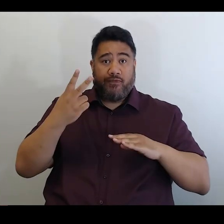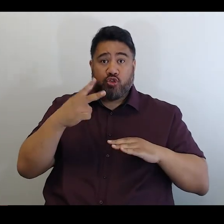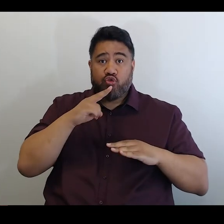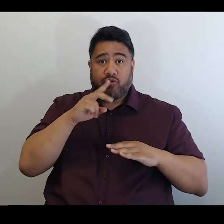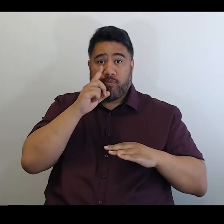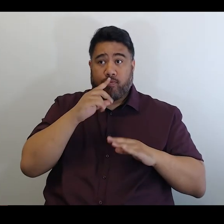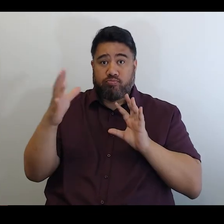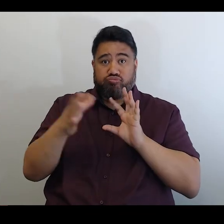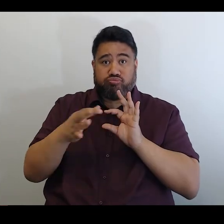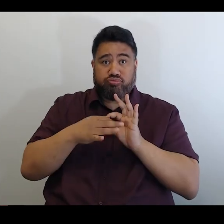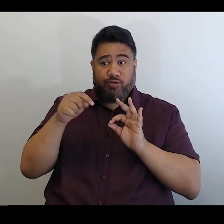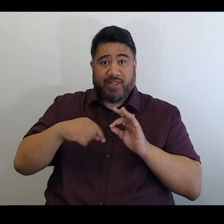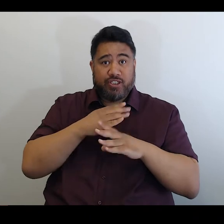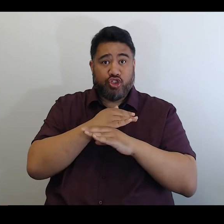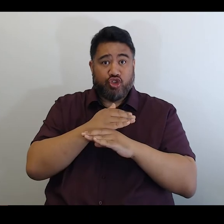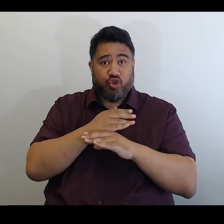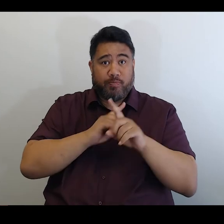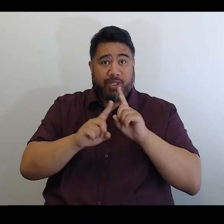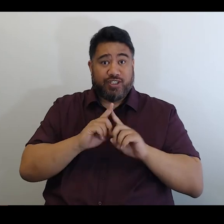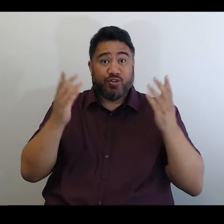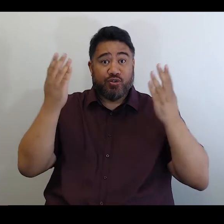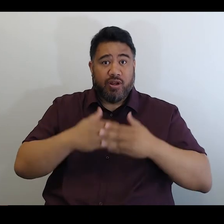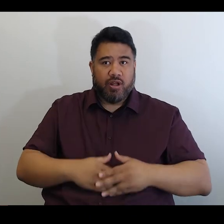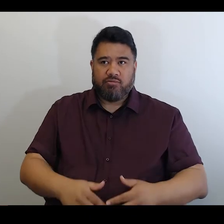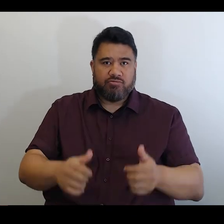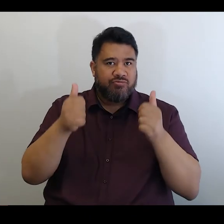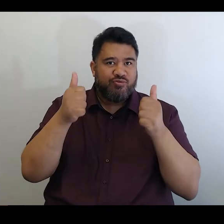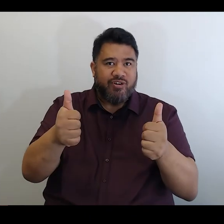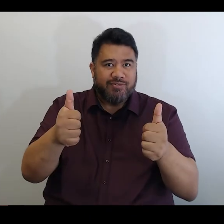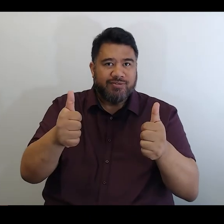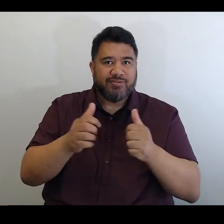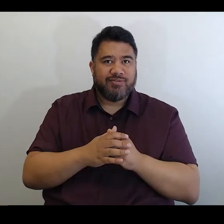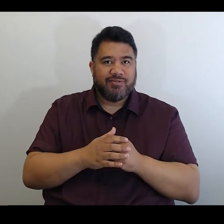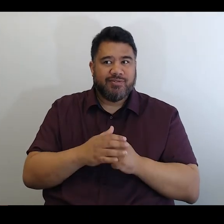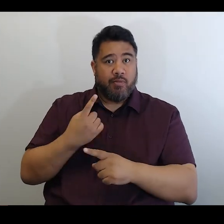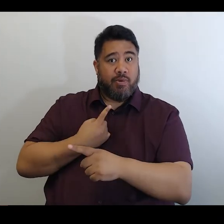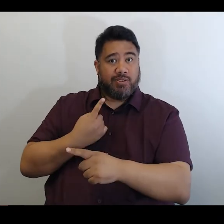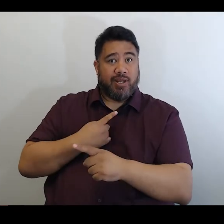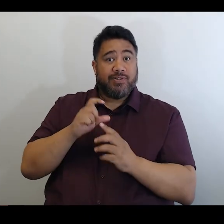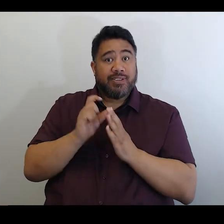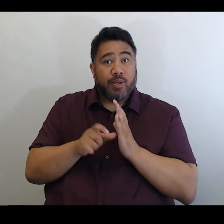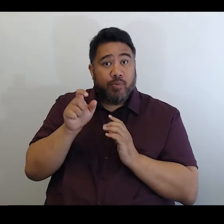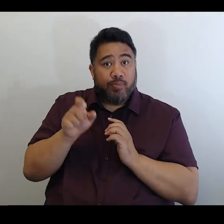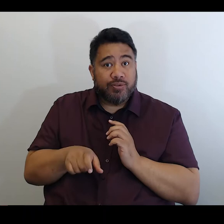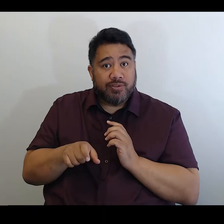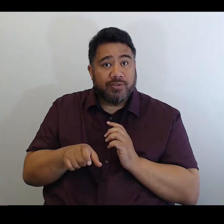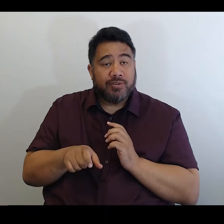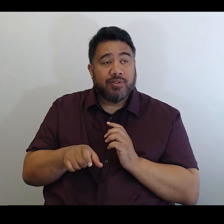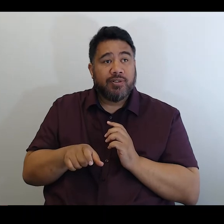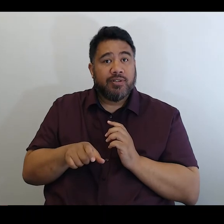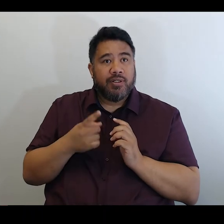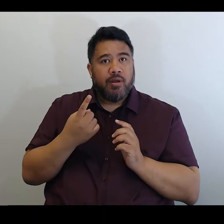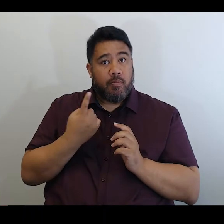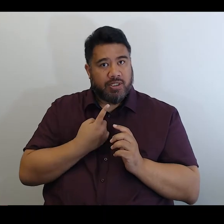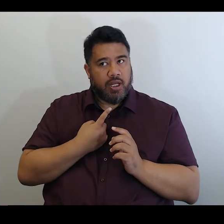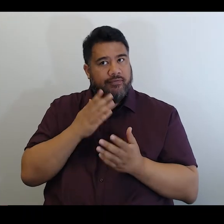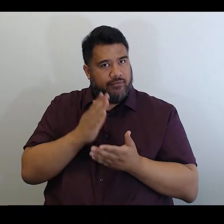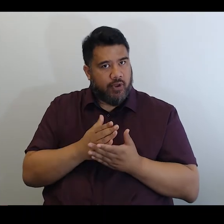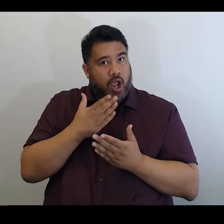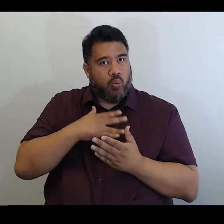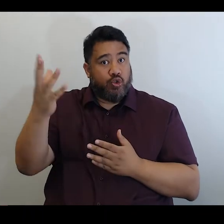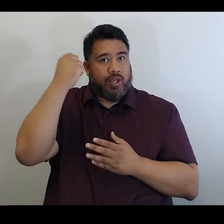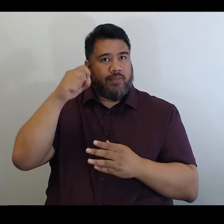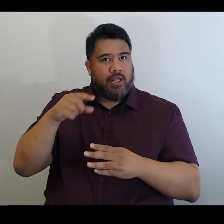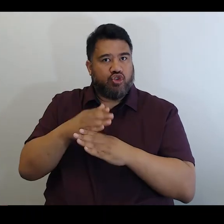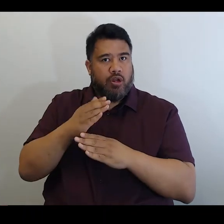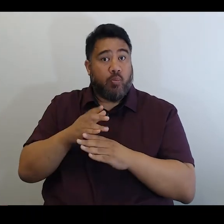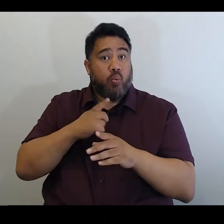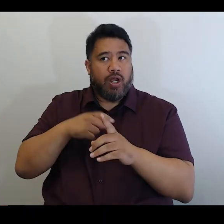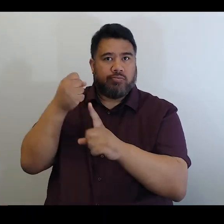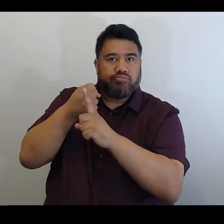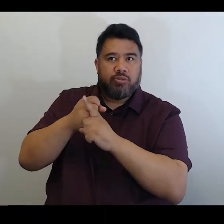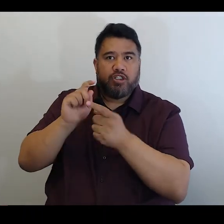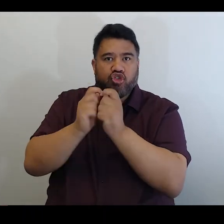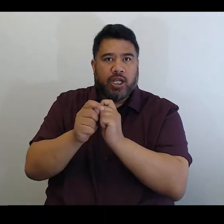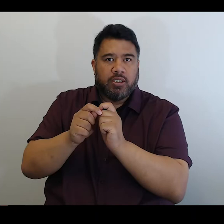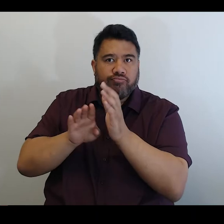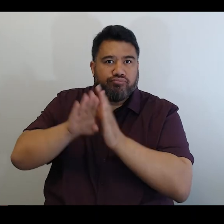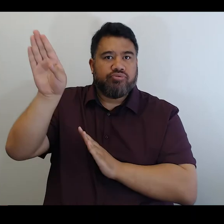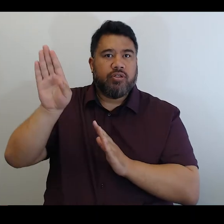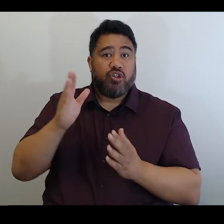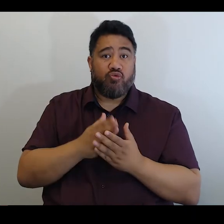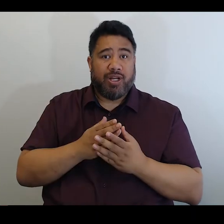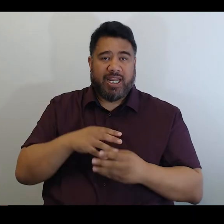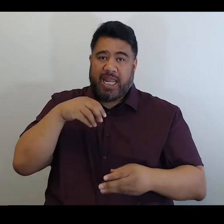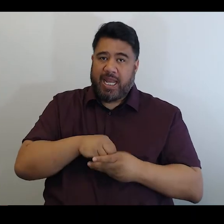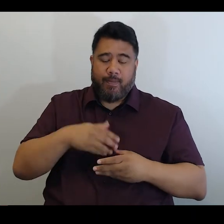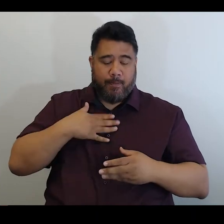And you know, to me as a disabled person and deliberately coming into this role to try and affect change it's absolutely visercal to me, it is core to,